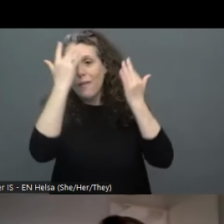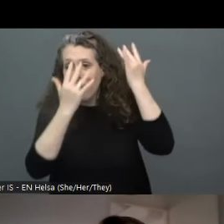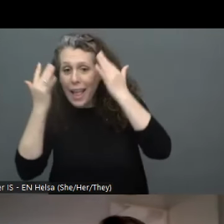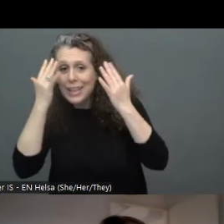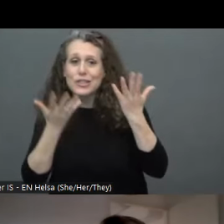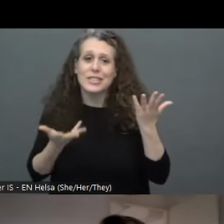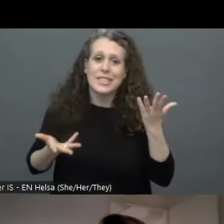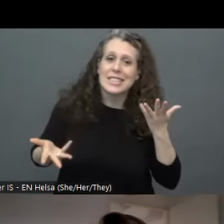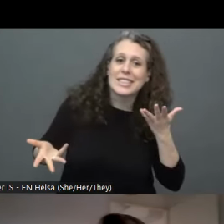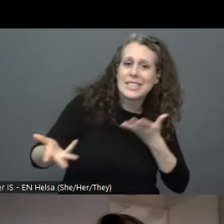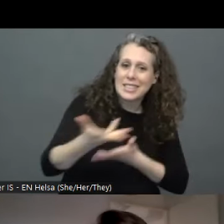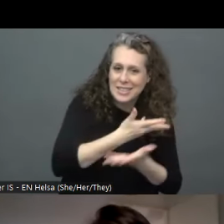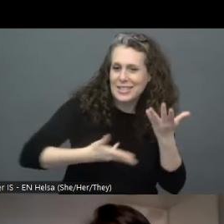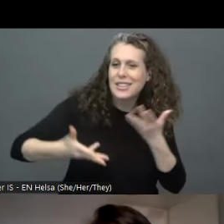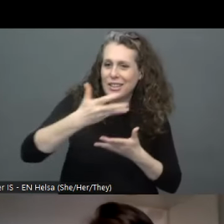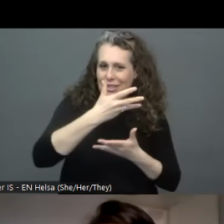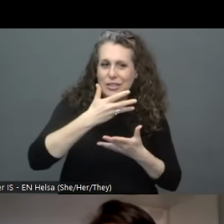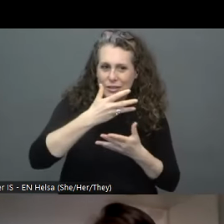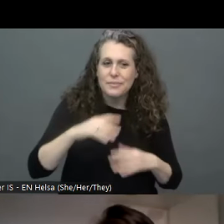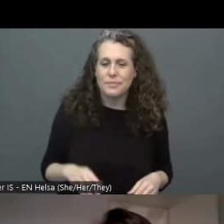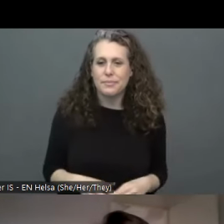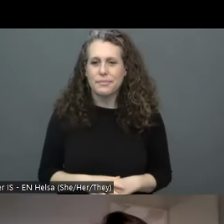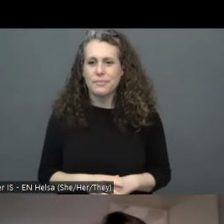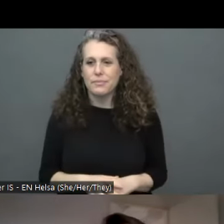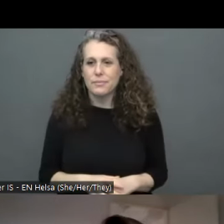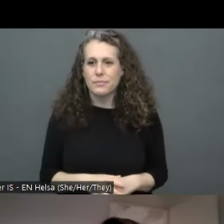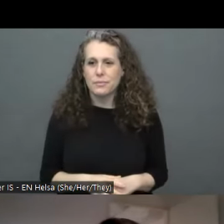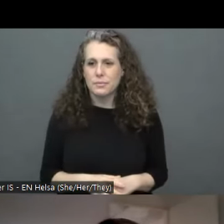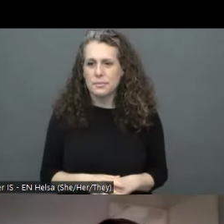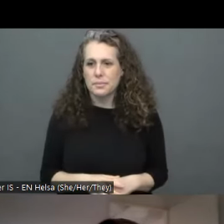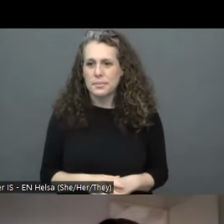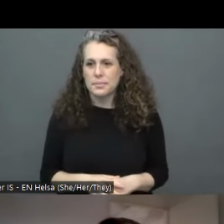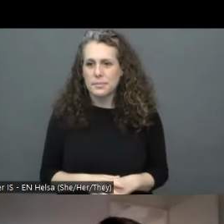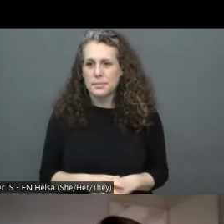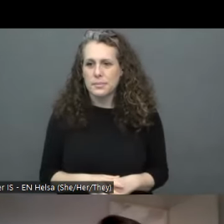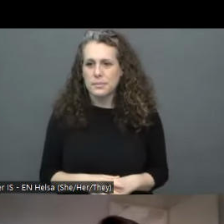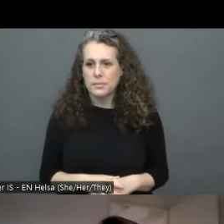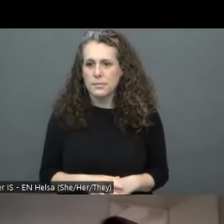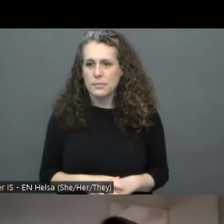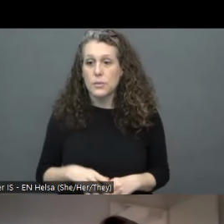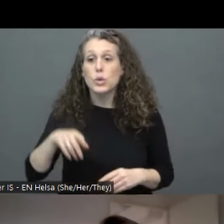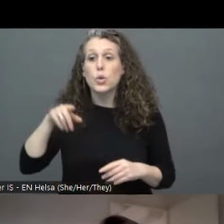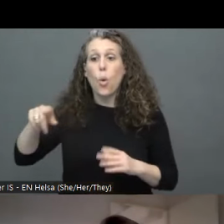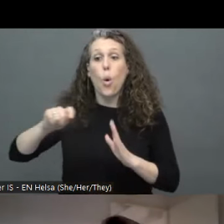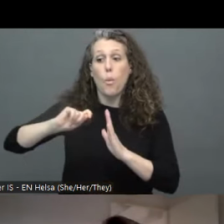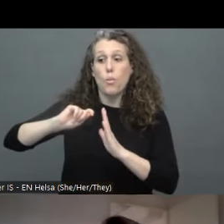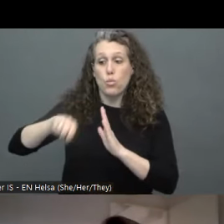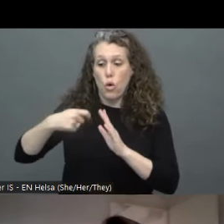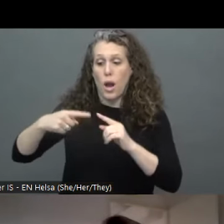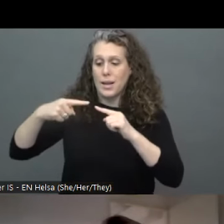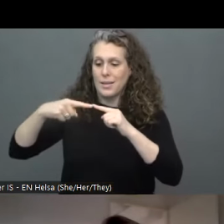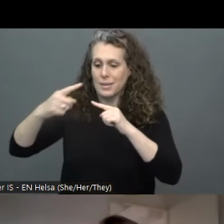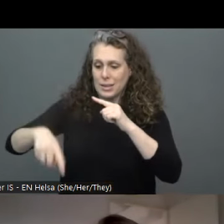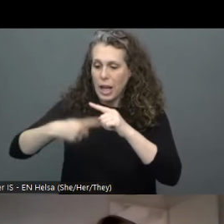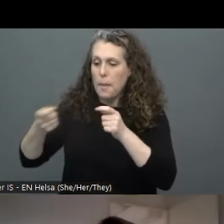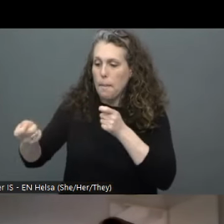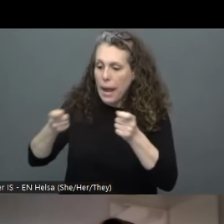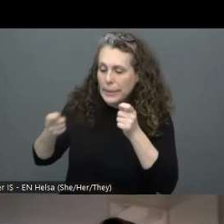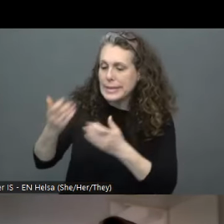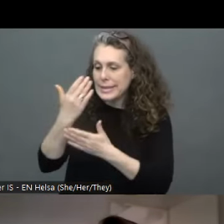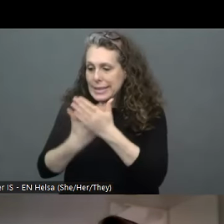humanitarian action. It is about applying to the project cycle and management and strengthening